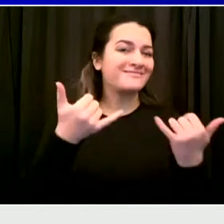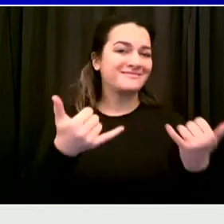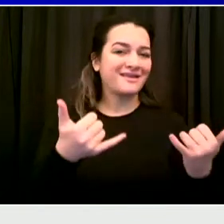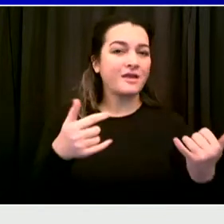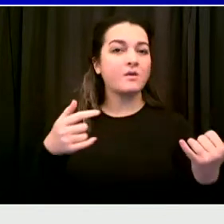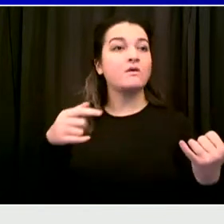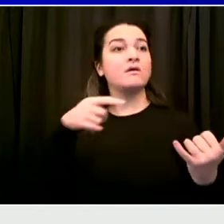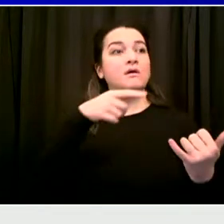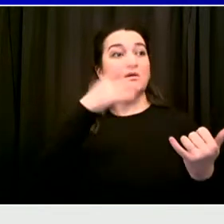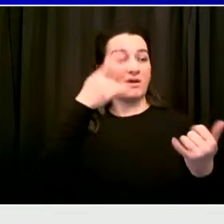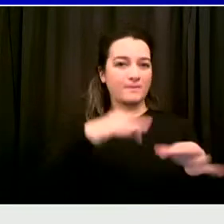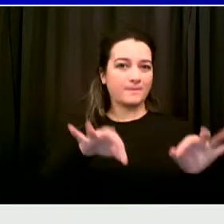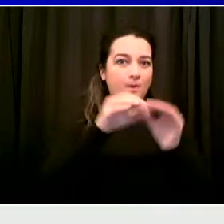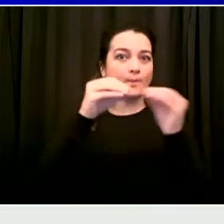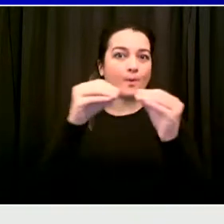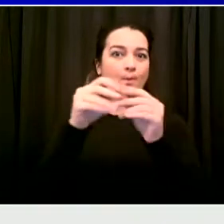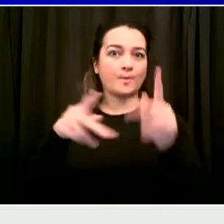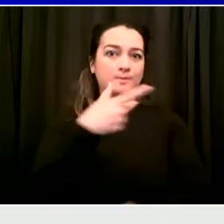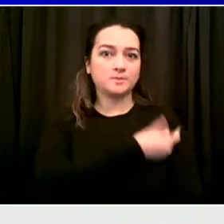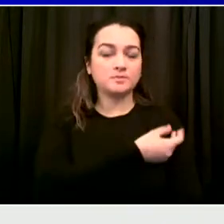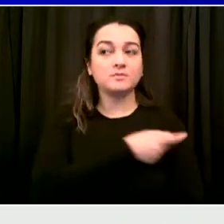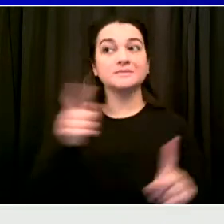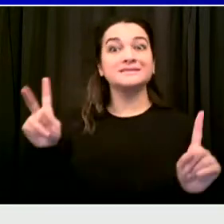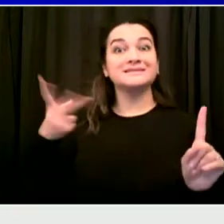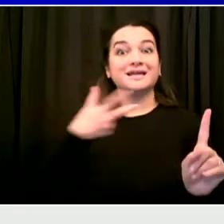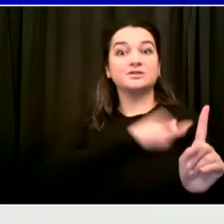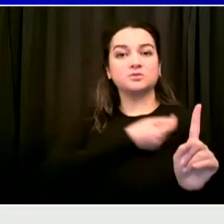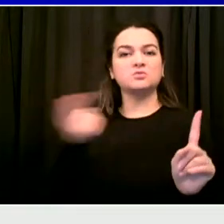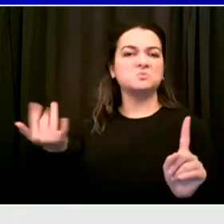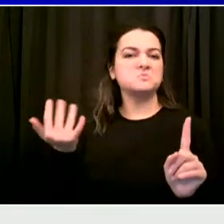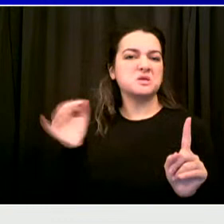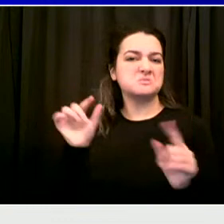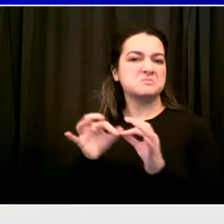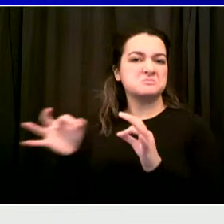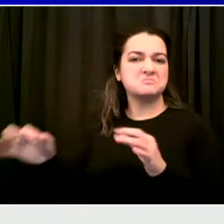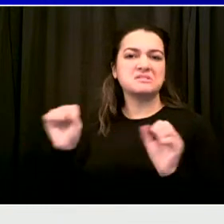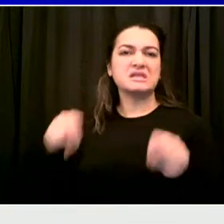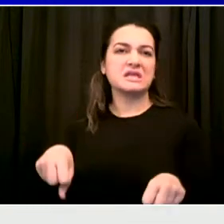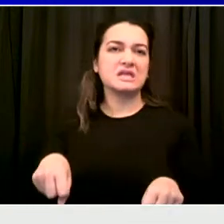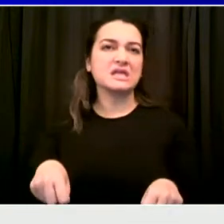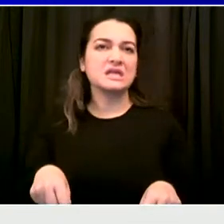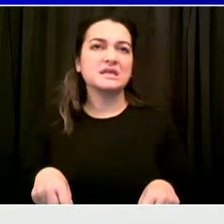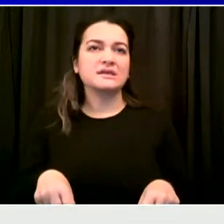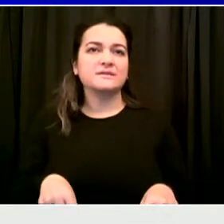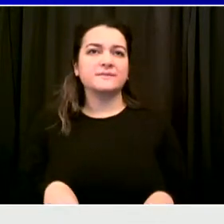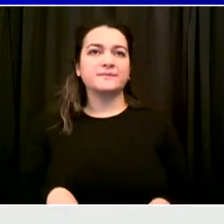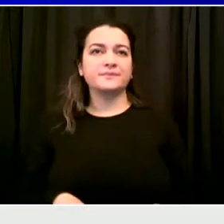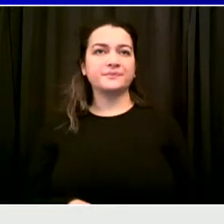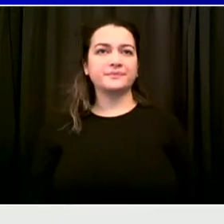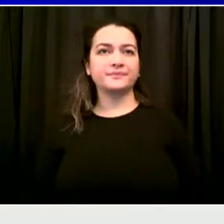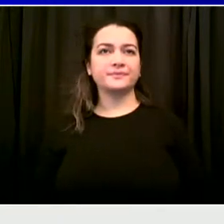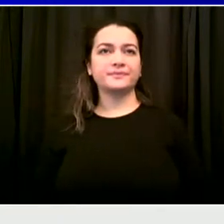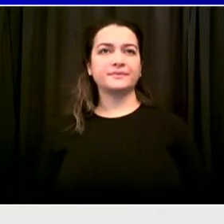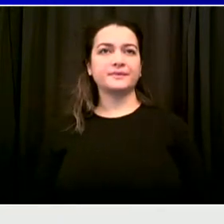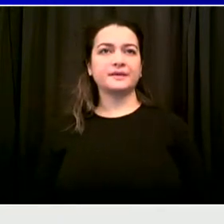AND SAY TO PRIVATE BUSINESSES AND MANUFUFCTAUURSRE, , U YOARAO SERVING THE PEOPLE, YOU ARE GOING TO DO WHAT WE NEED YOU TO DO. 24 SEVEN, WHAT EVER IT TAKES.